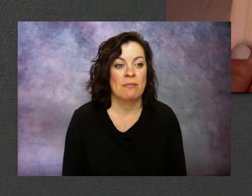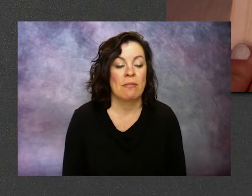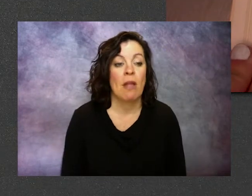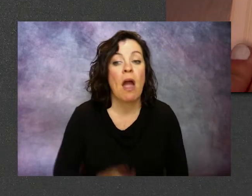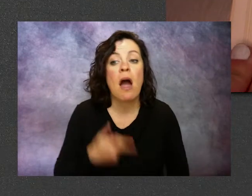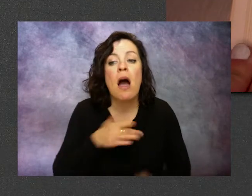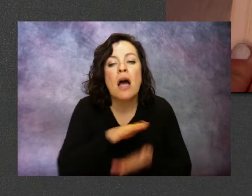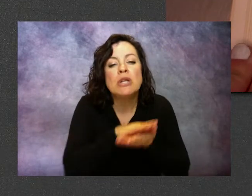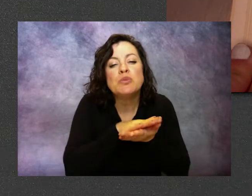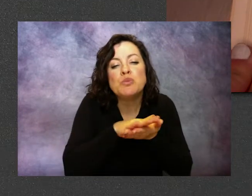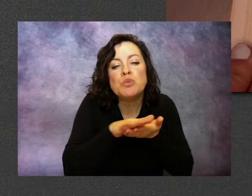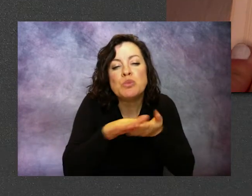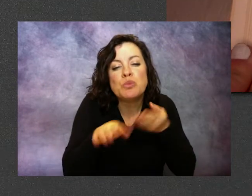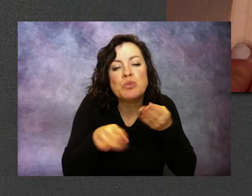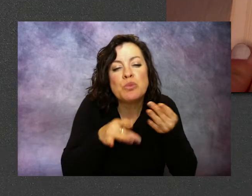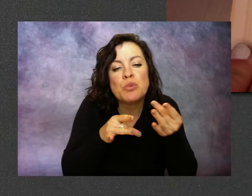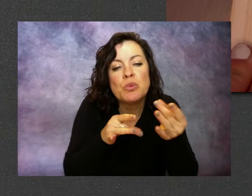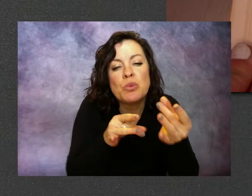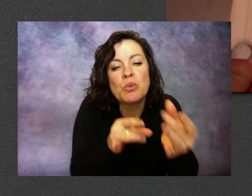Smooth-rough.